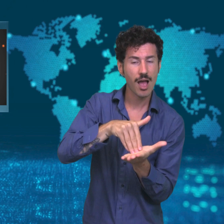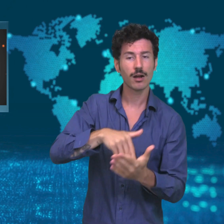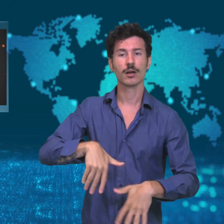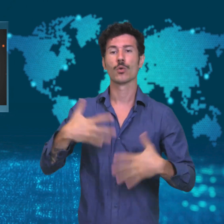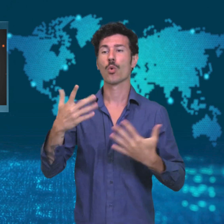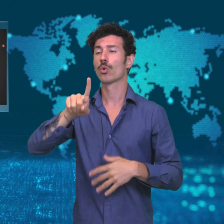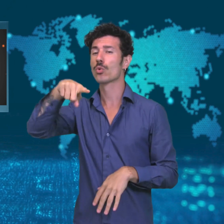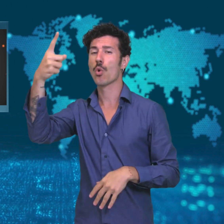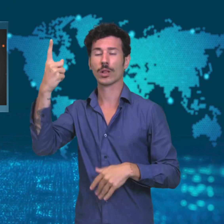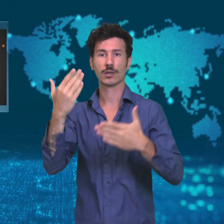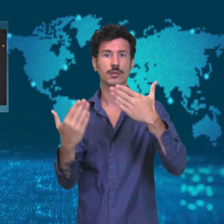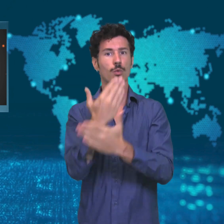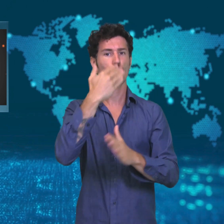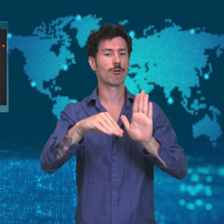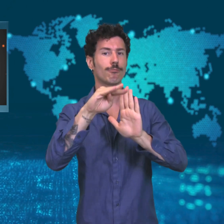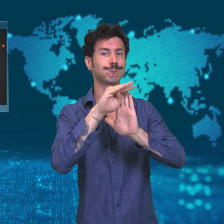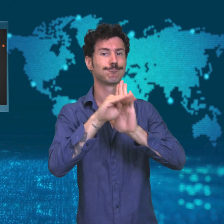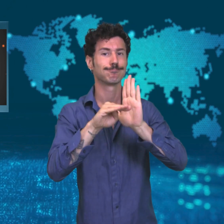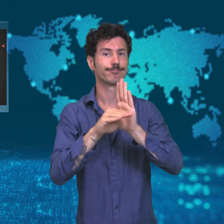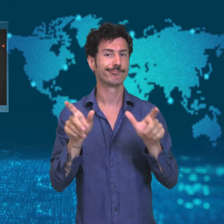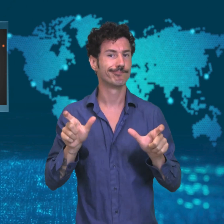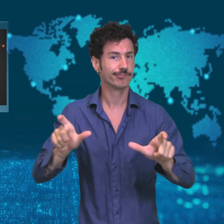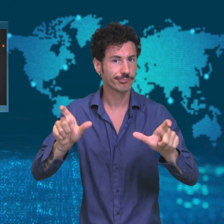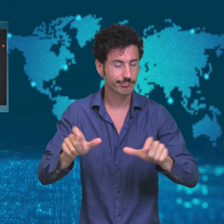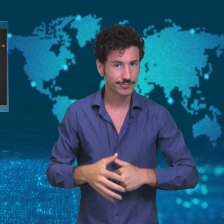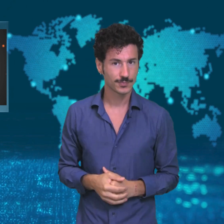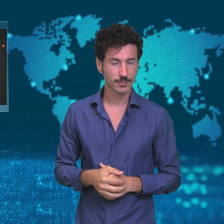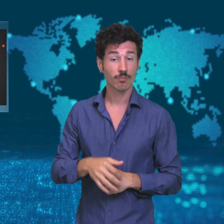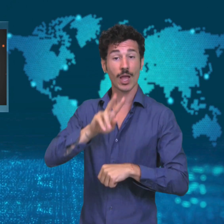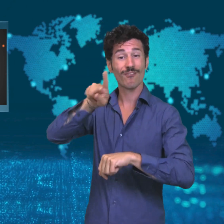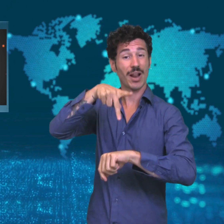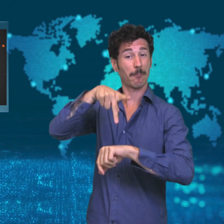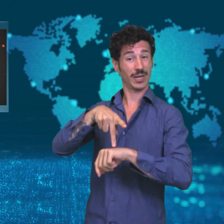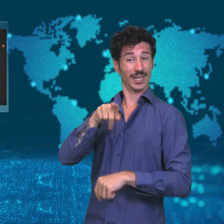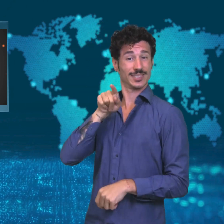others are enforcing new regulations.